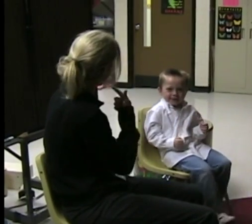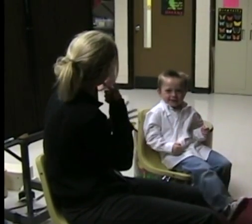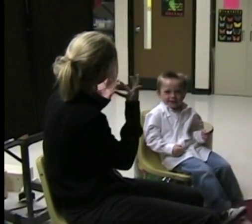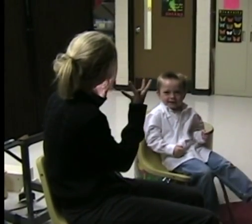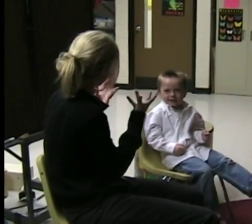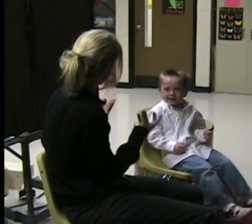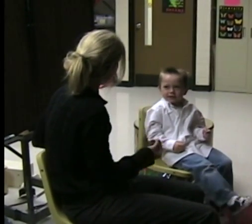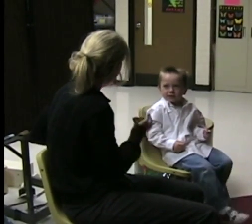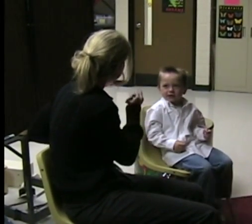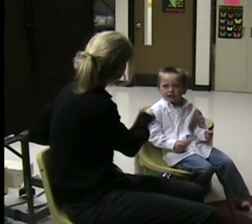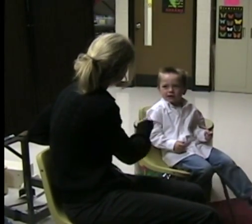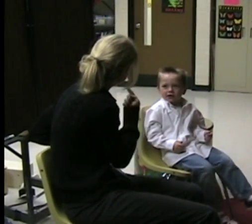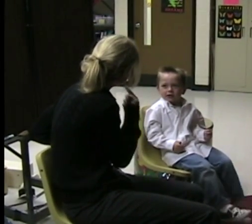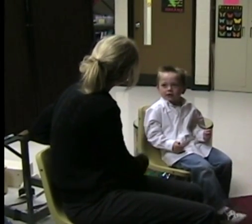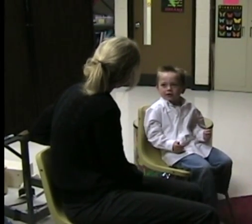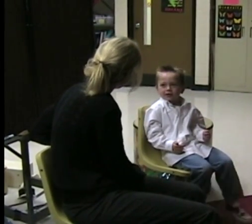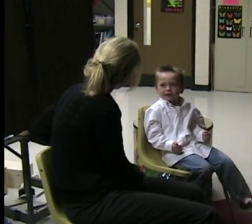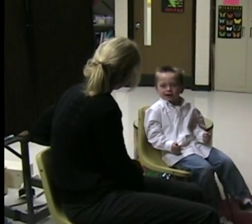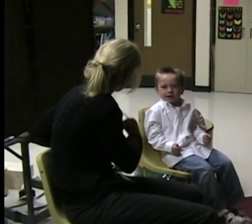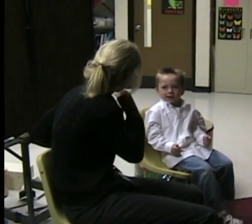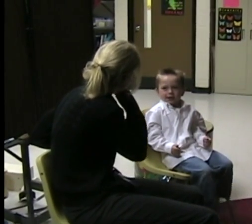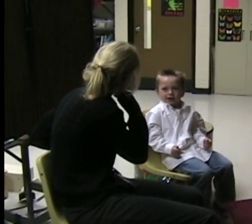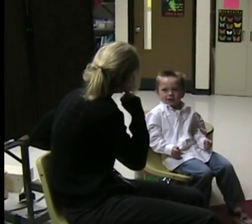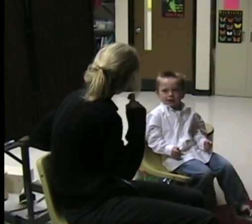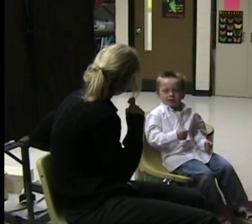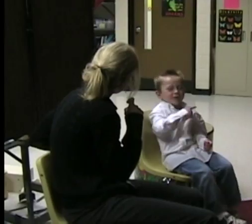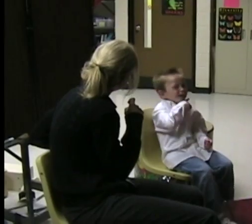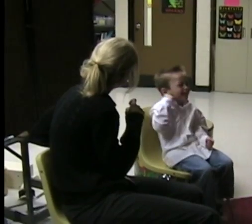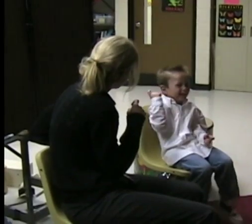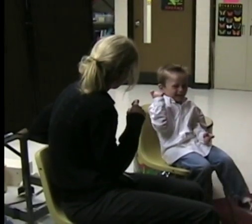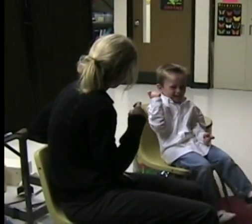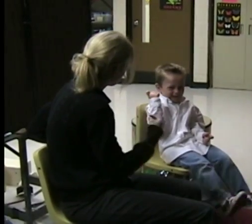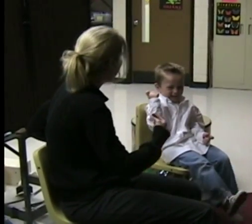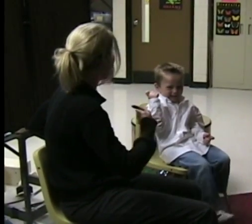I say, 'Wet,' you say, 'Dry.'